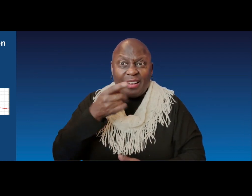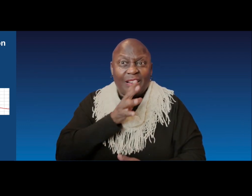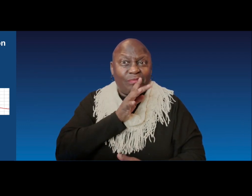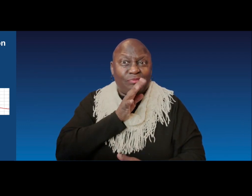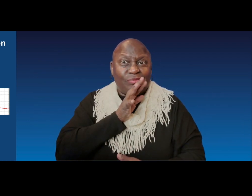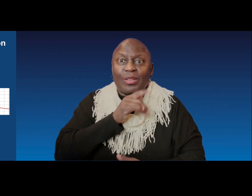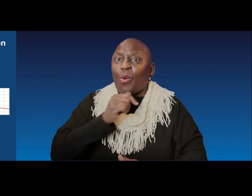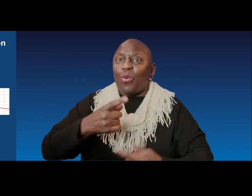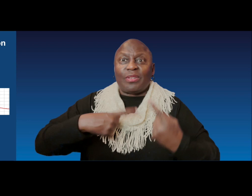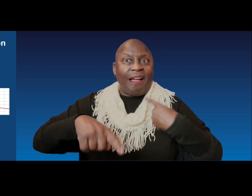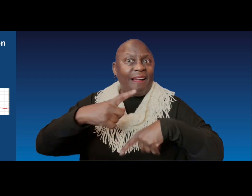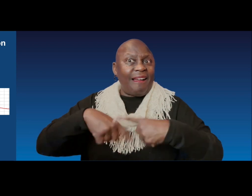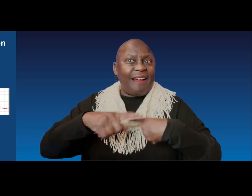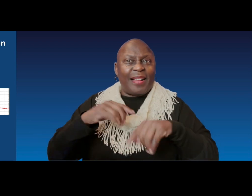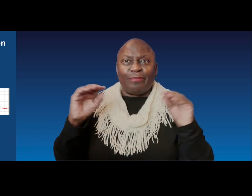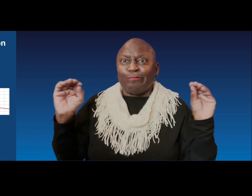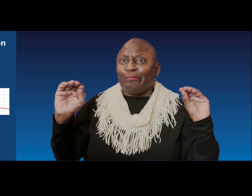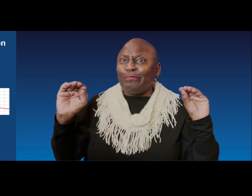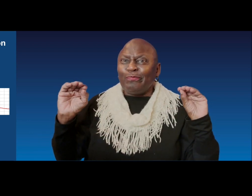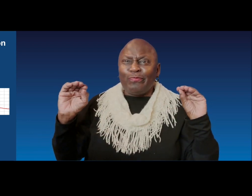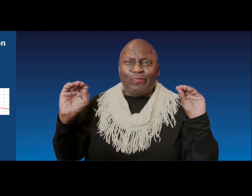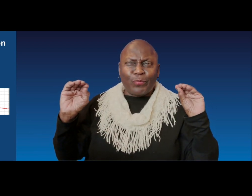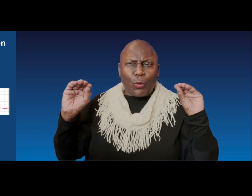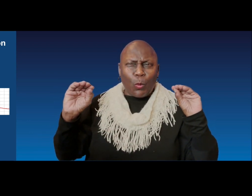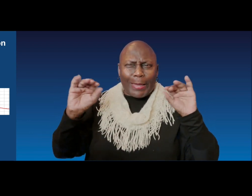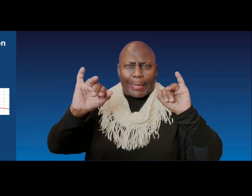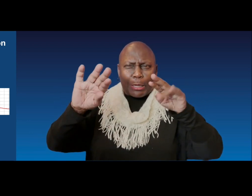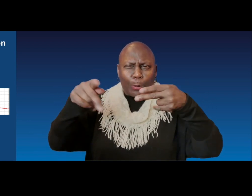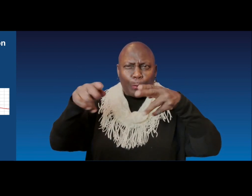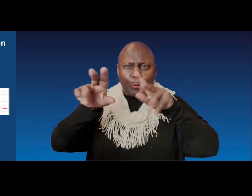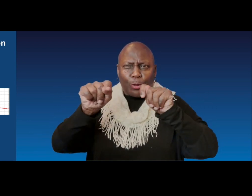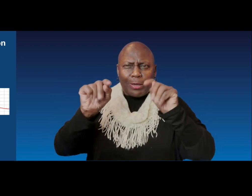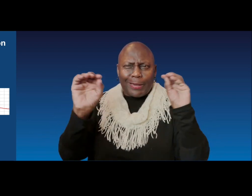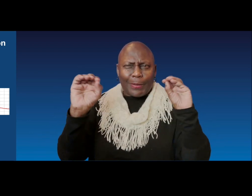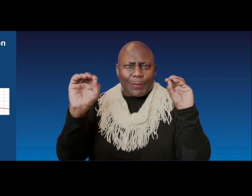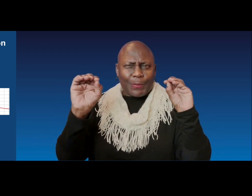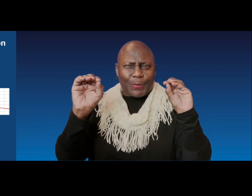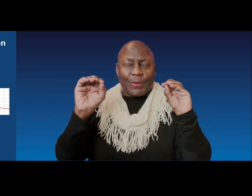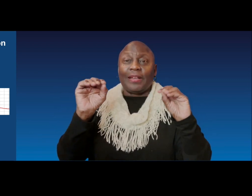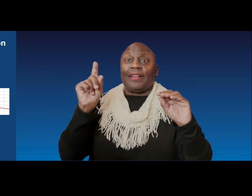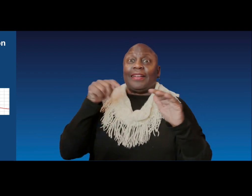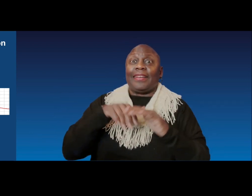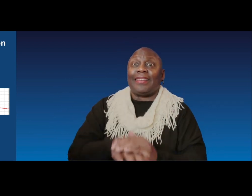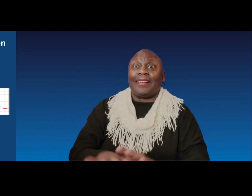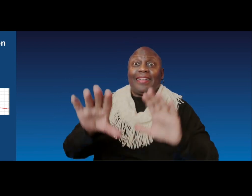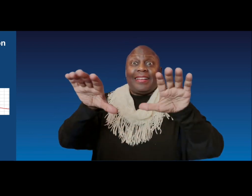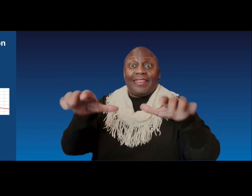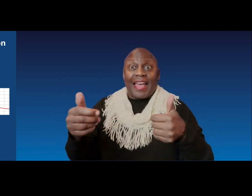He was mainstreamed at that time and most of the teachers were hearing and would speak instead of signing in the hallway.